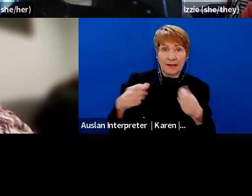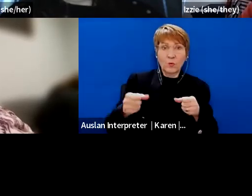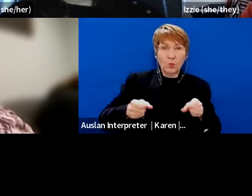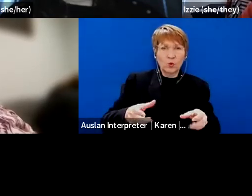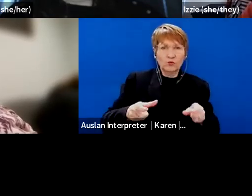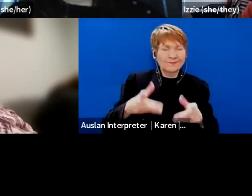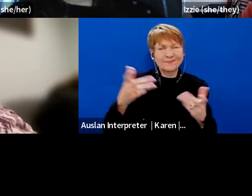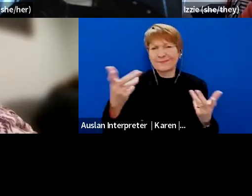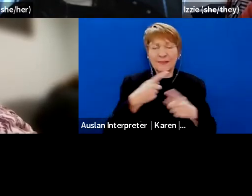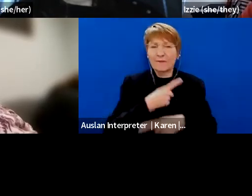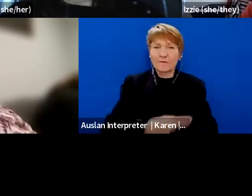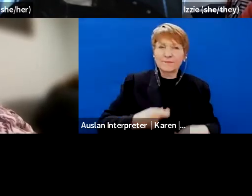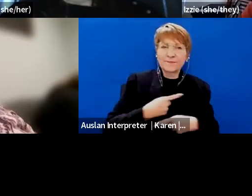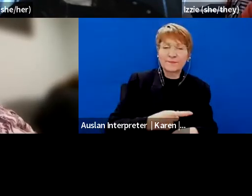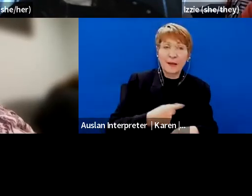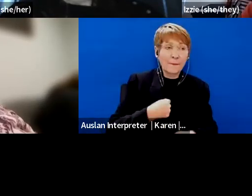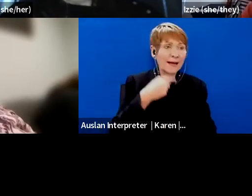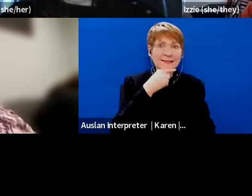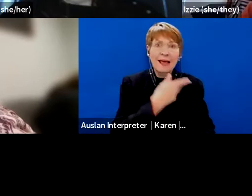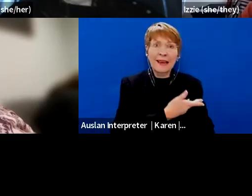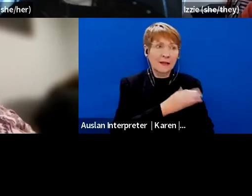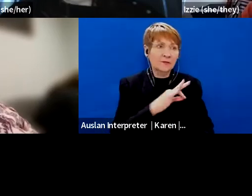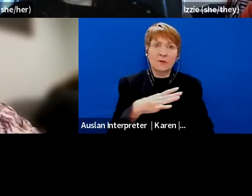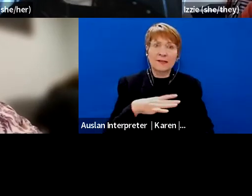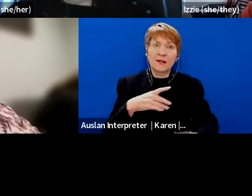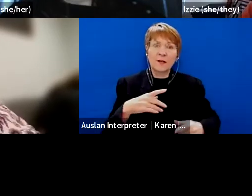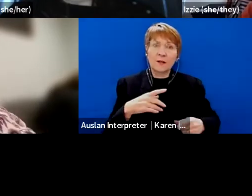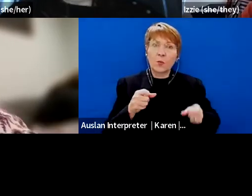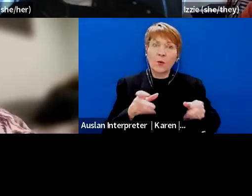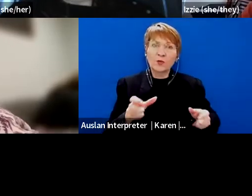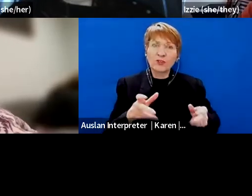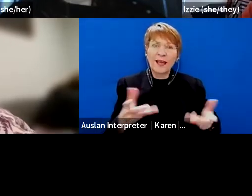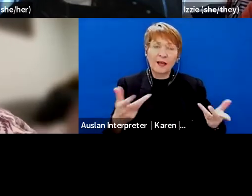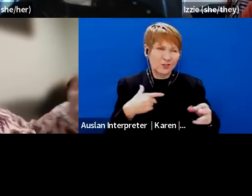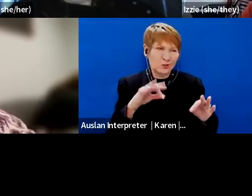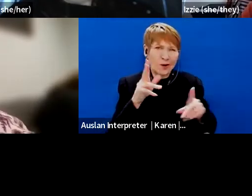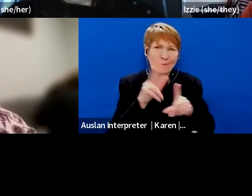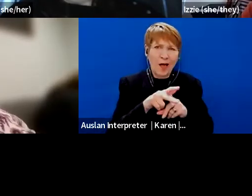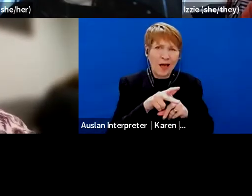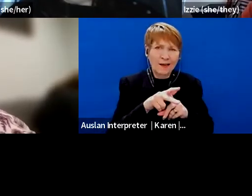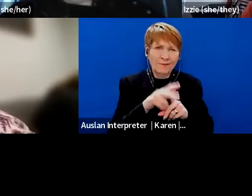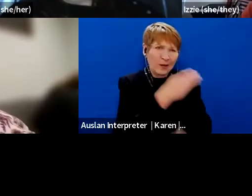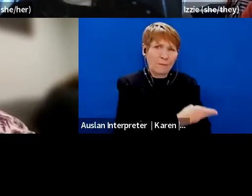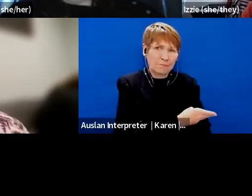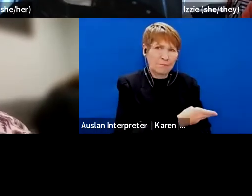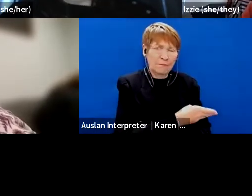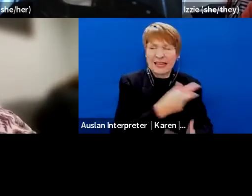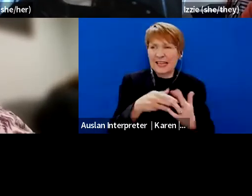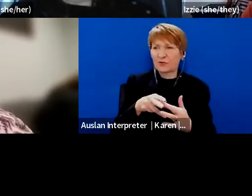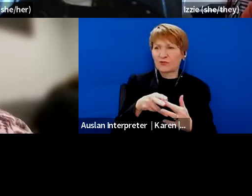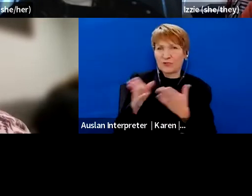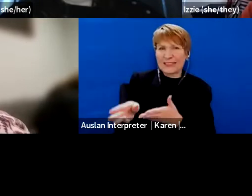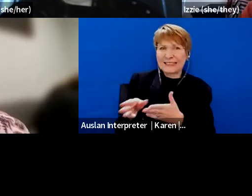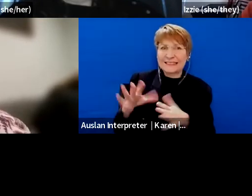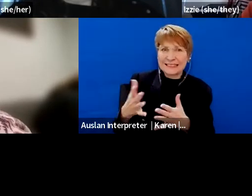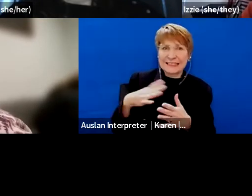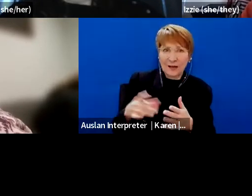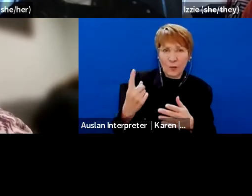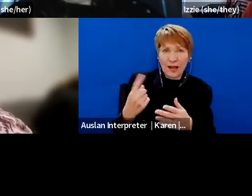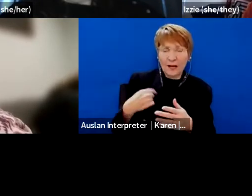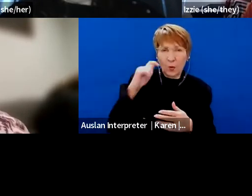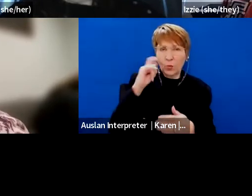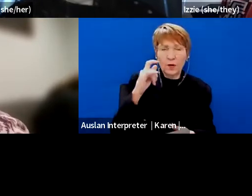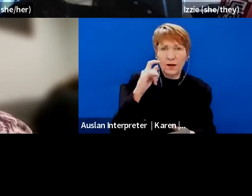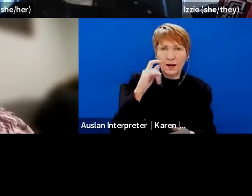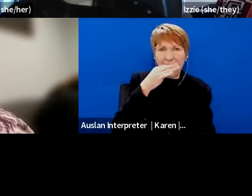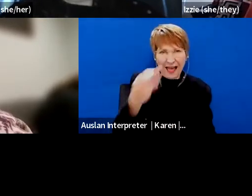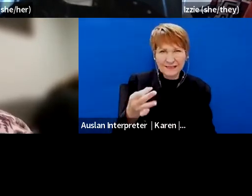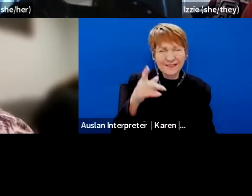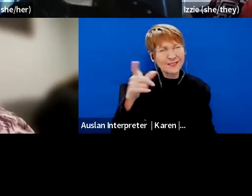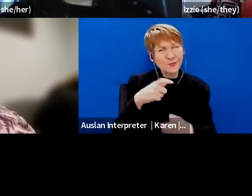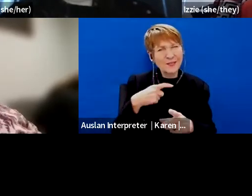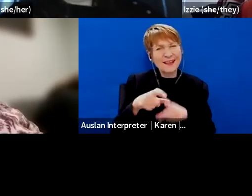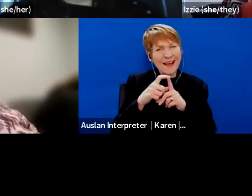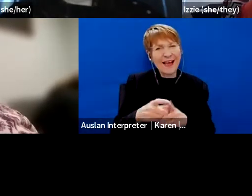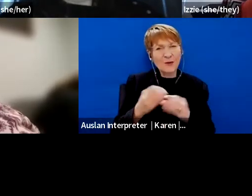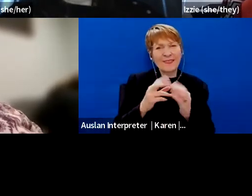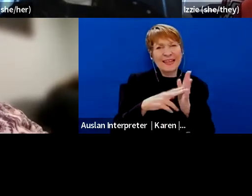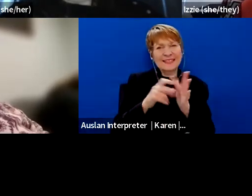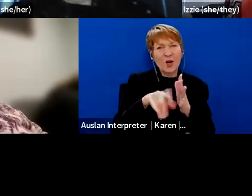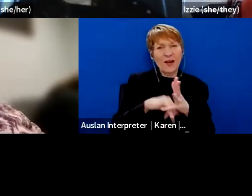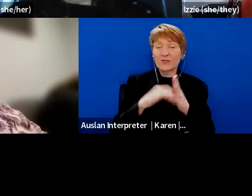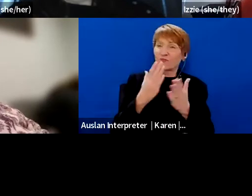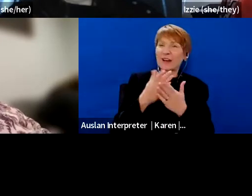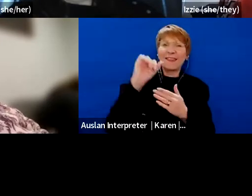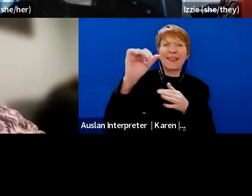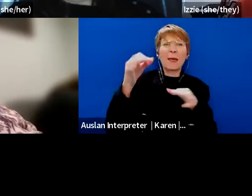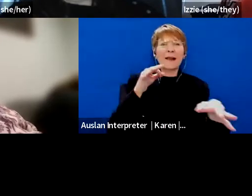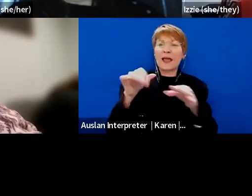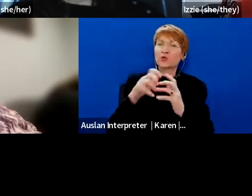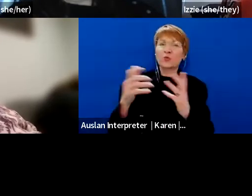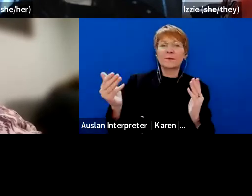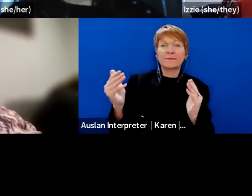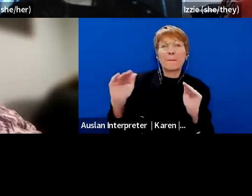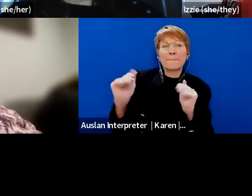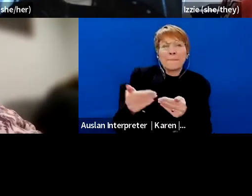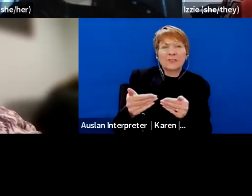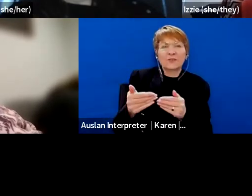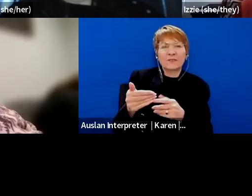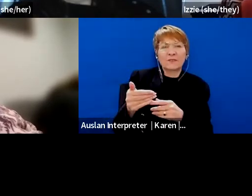which is frustrating because my son doesn't need a wheelchair so I wouldn't apply for one, if she didn't need it, we wouldn't apply for it, which I think is the hard part with India as is because it's meant to be individualized yet it's still, you know,